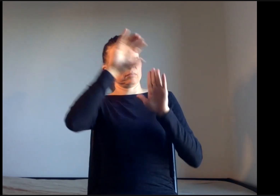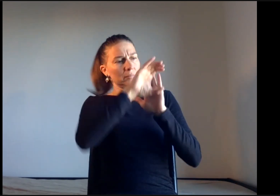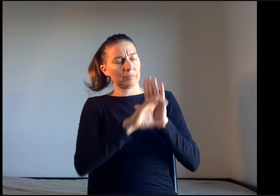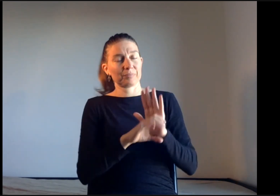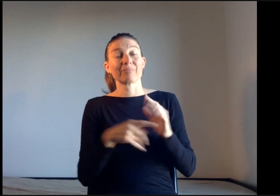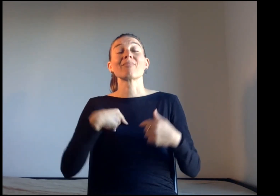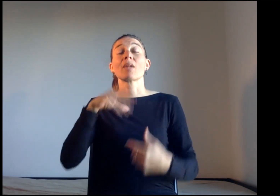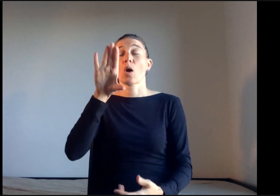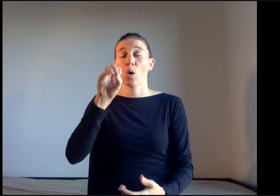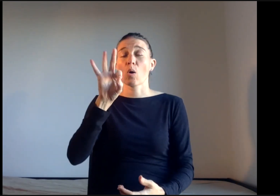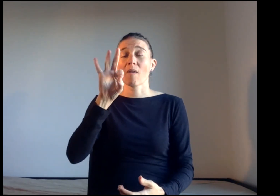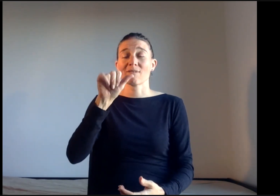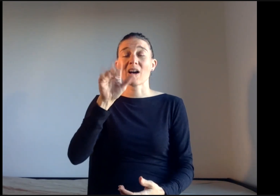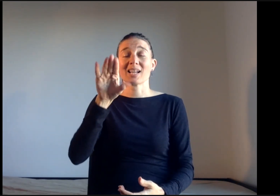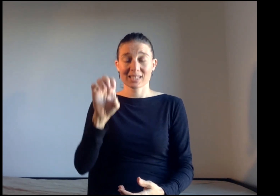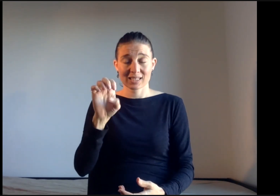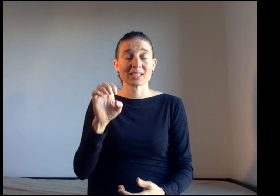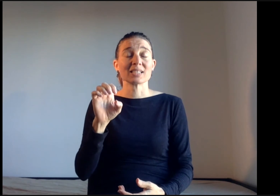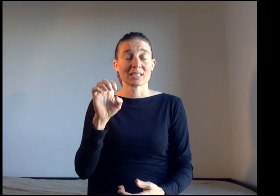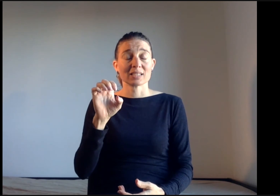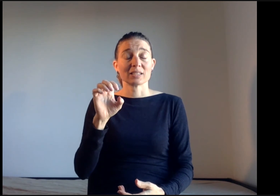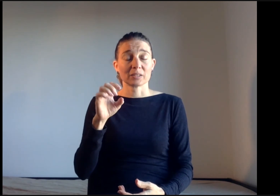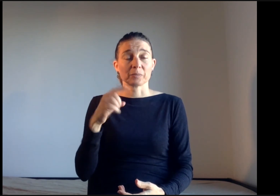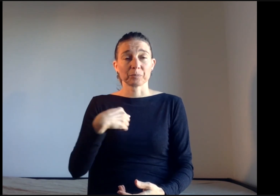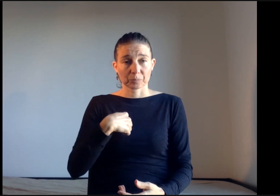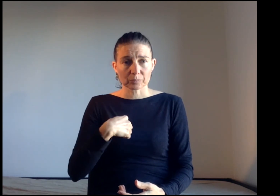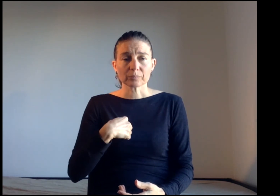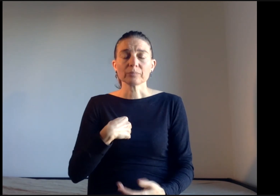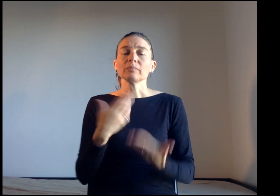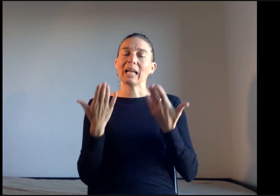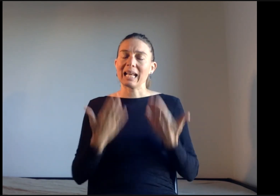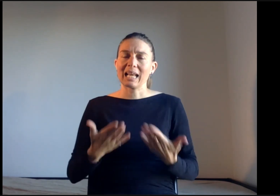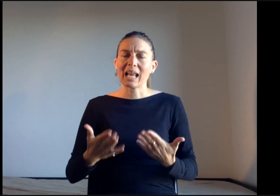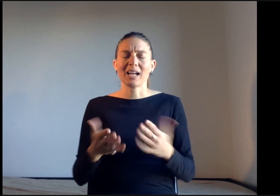we're calling for an assessment of needs of families